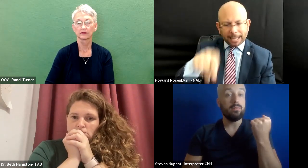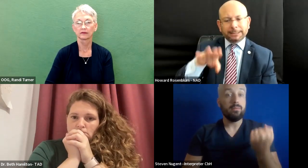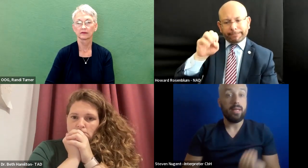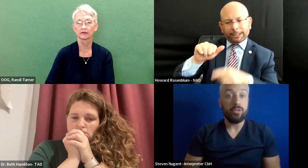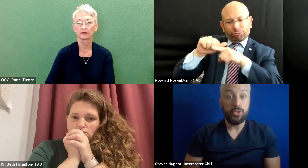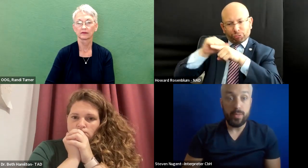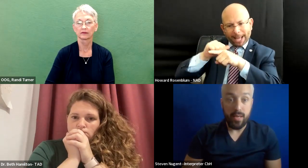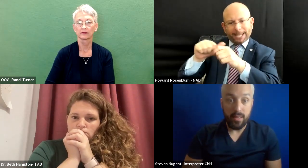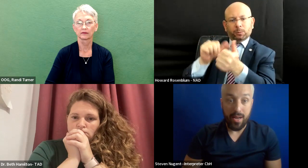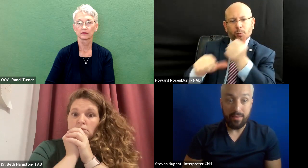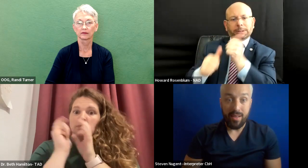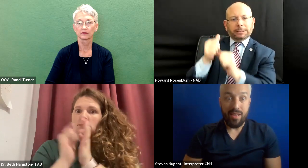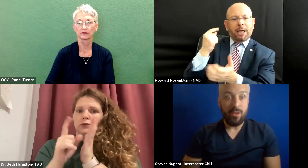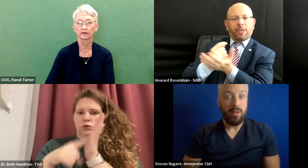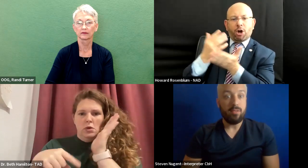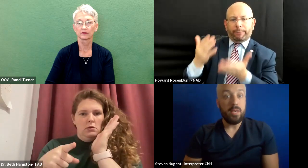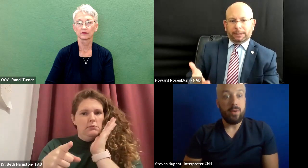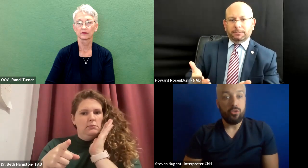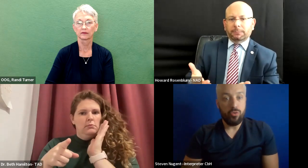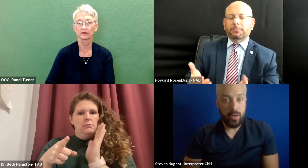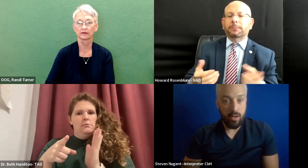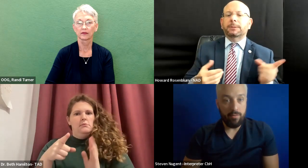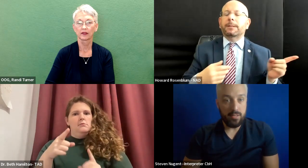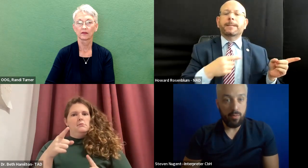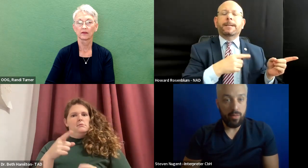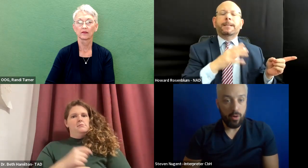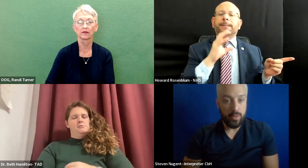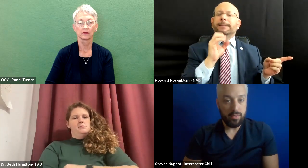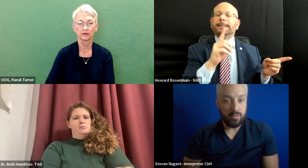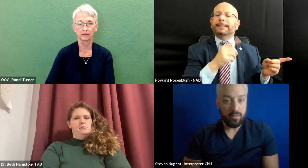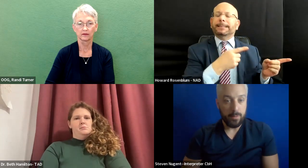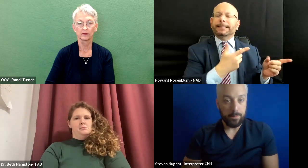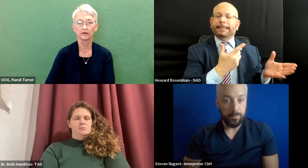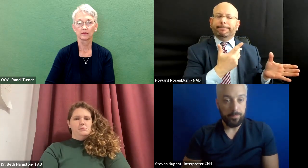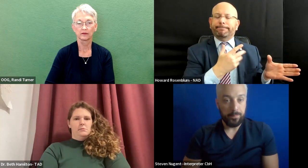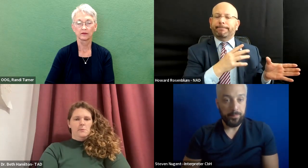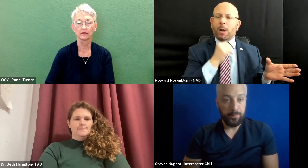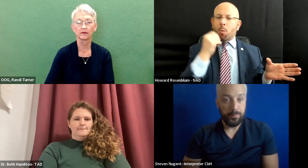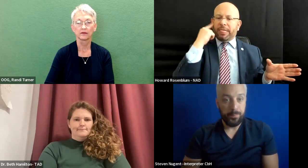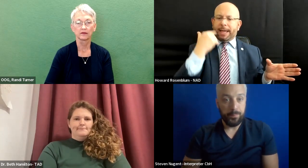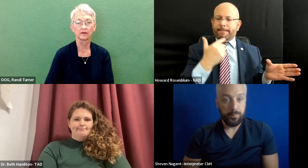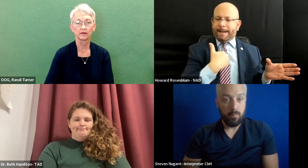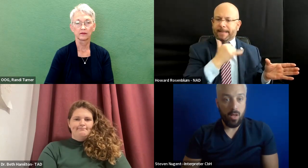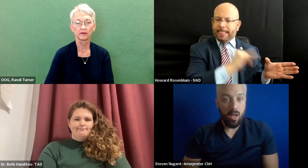There's a direct service that they provide for most hotlines. But for like